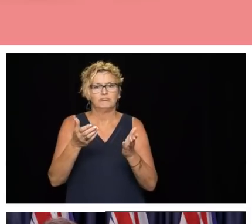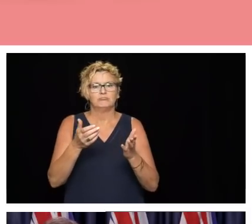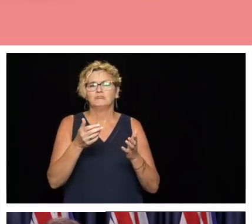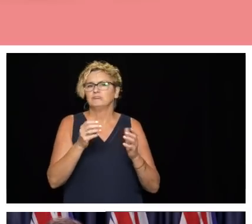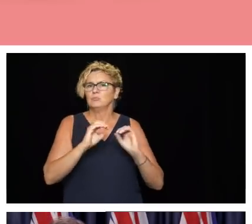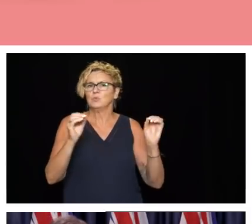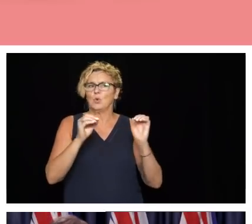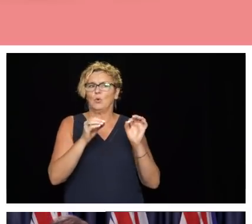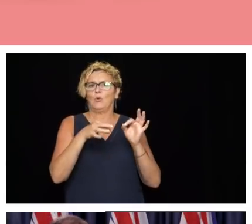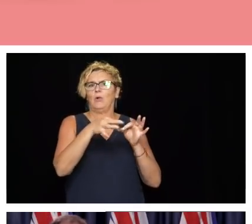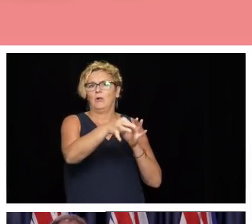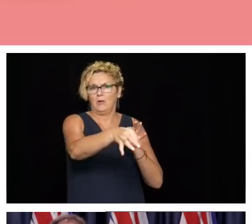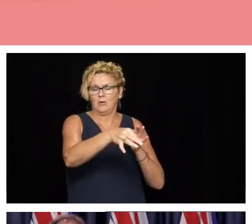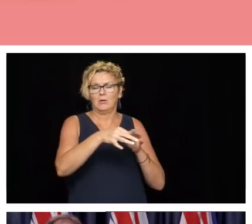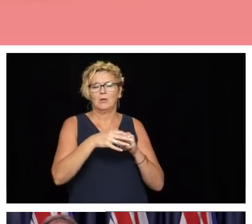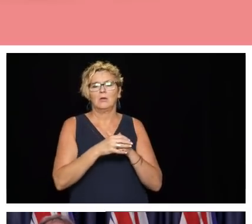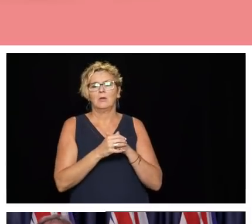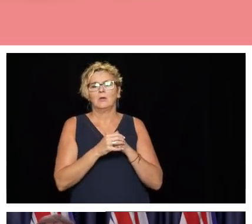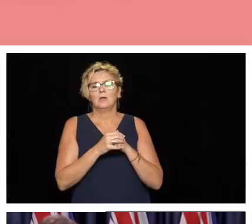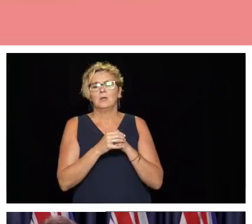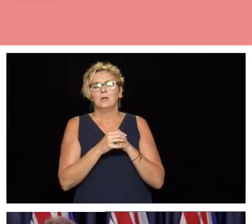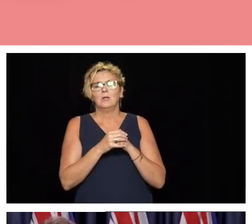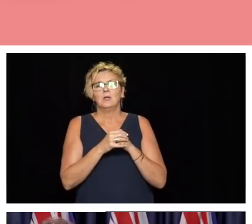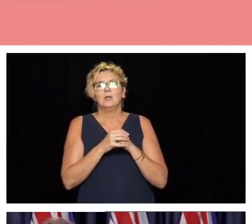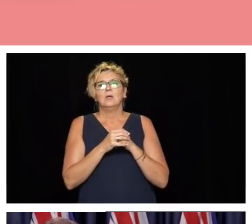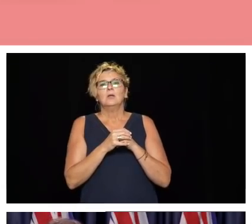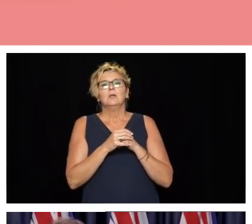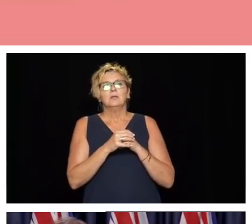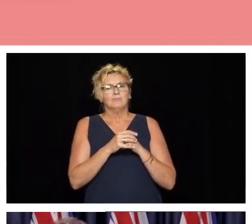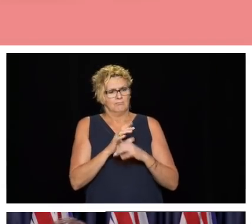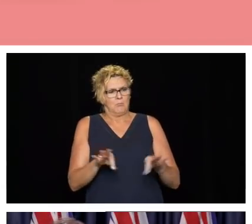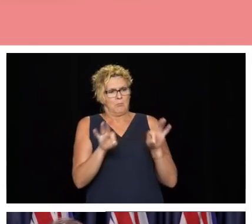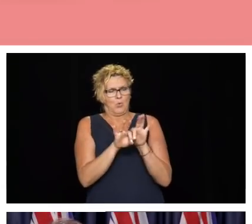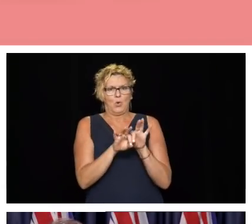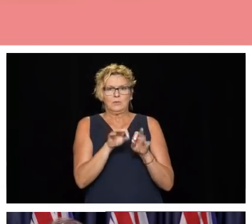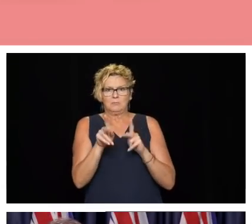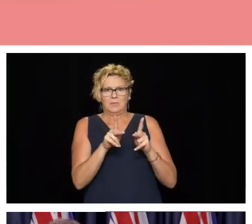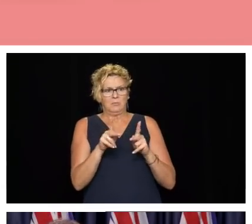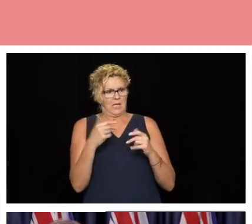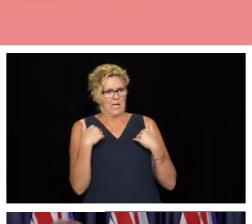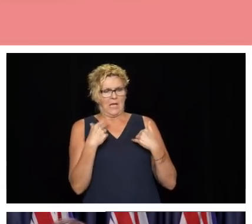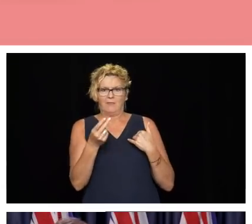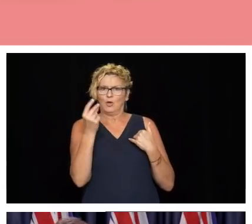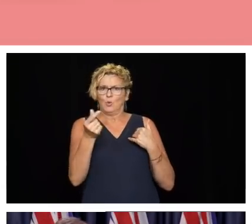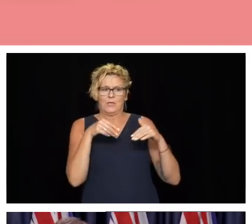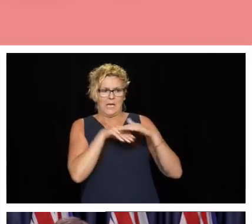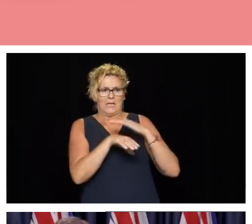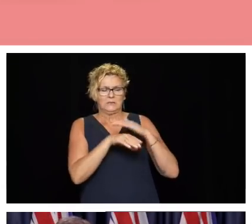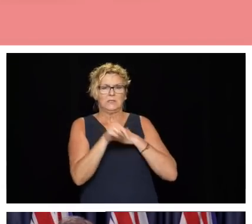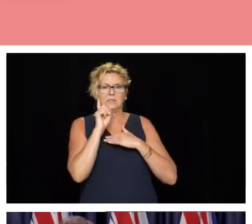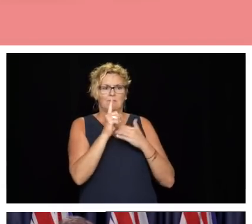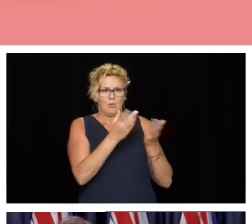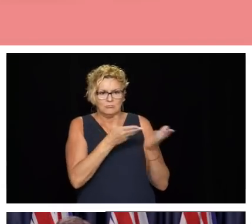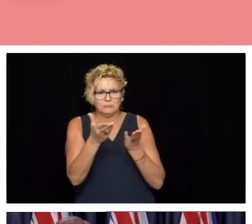including rapid referral pathways to a higher level of care as required you seen these in action